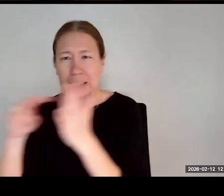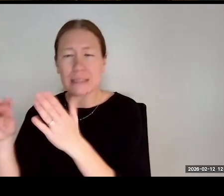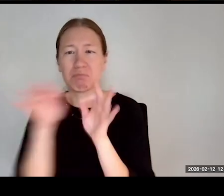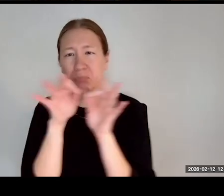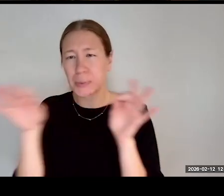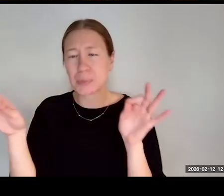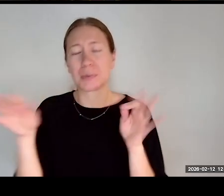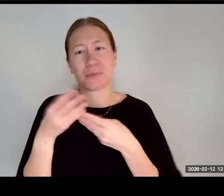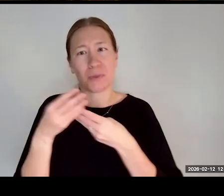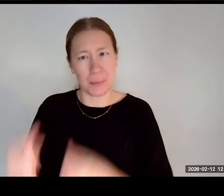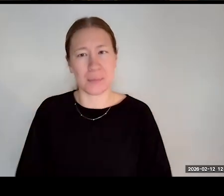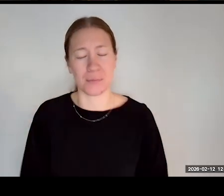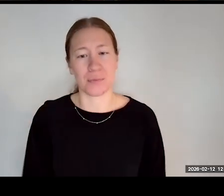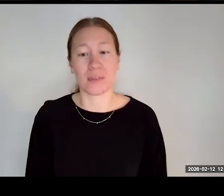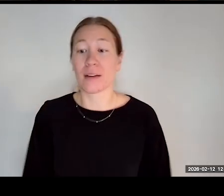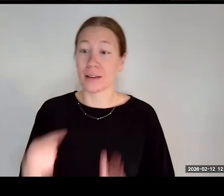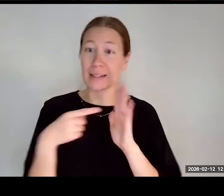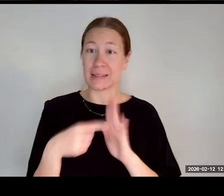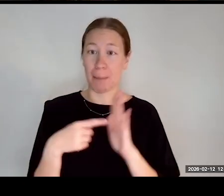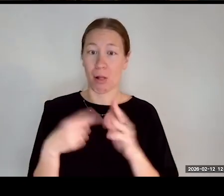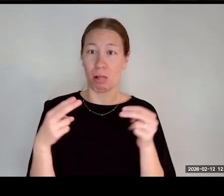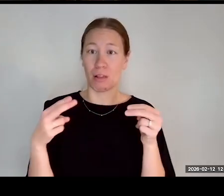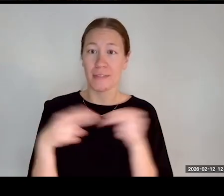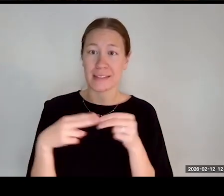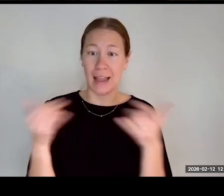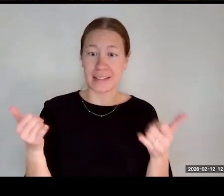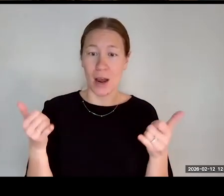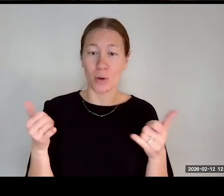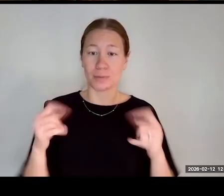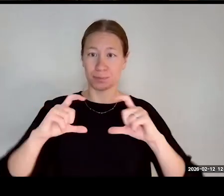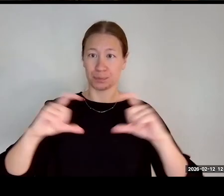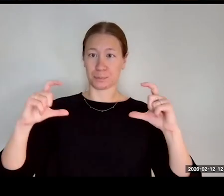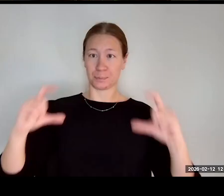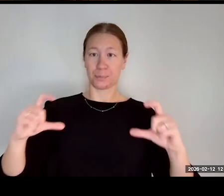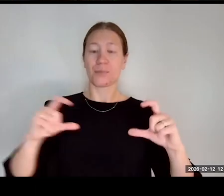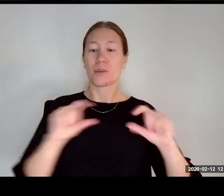And so there's an example on this slide of a picture of the word typography that shows some